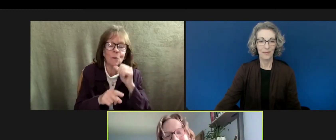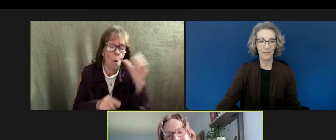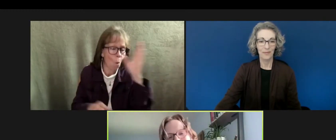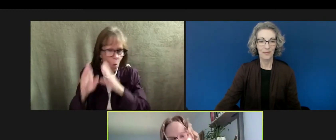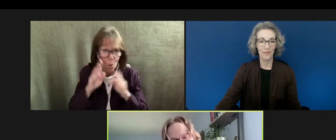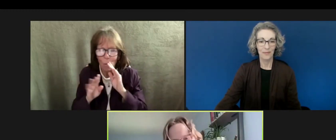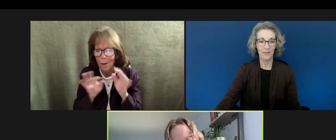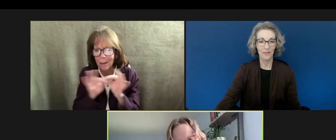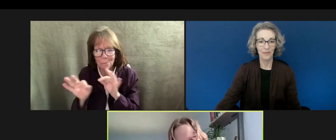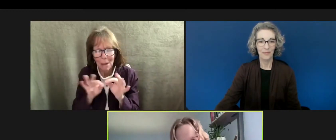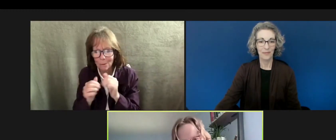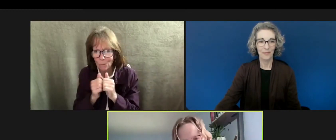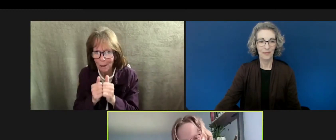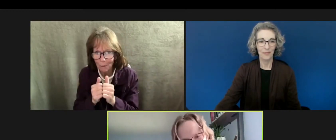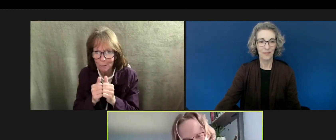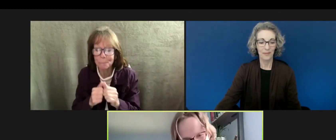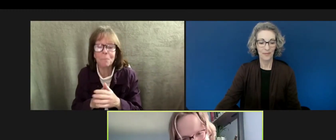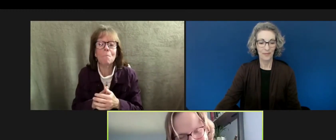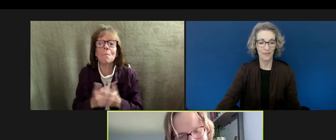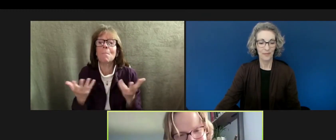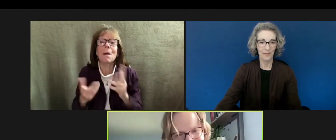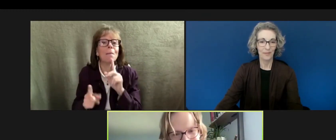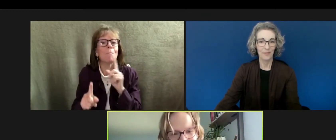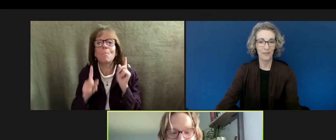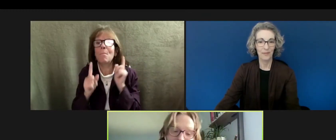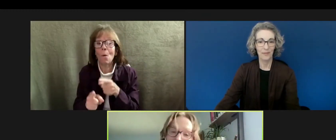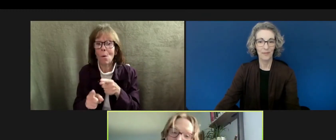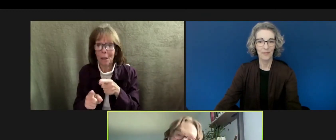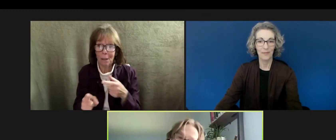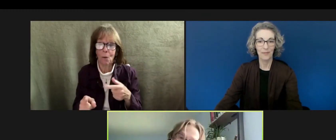The main takeaway is that we get to create this session together,